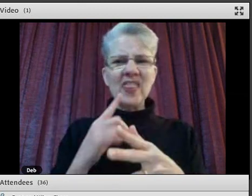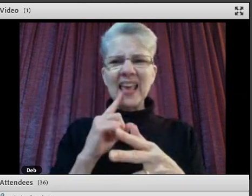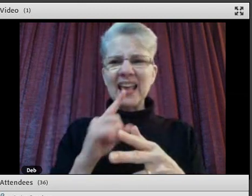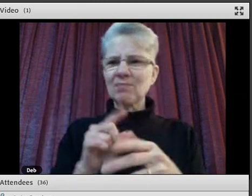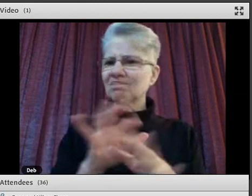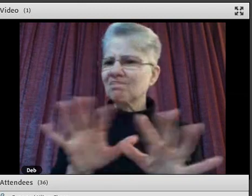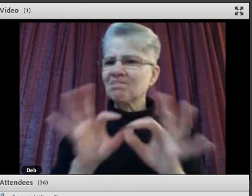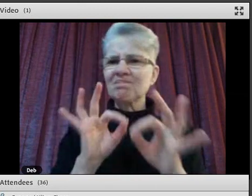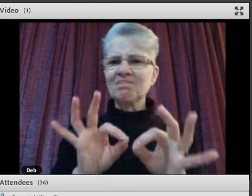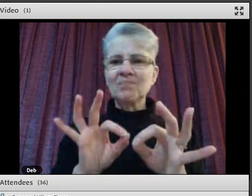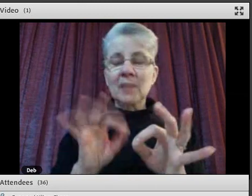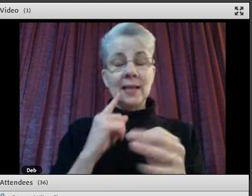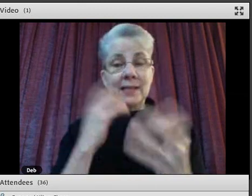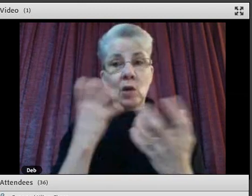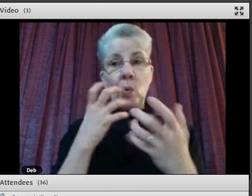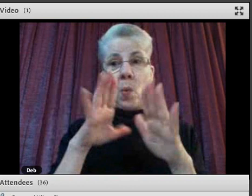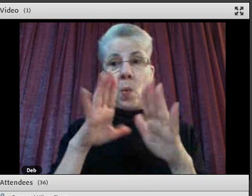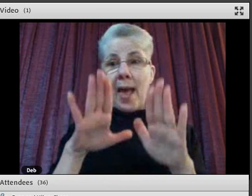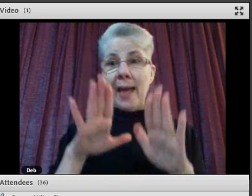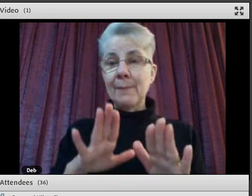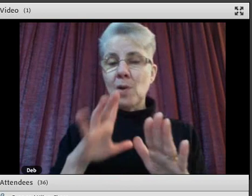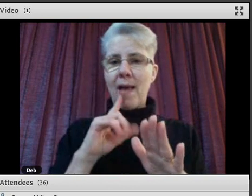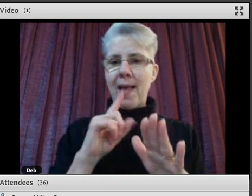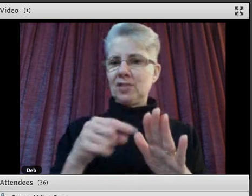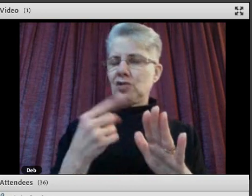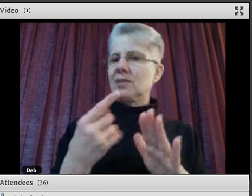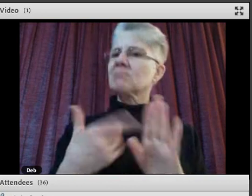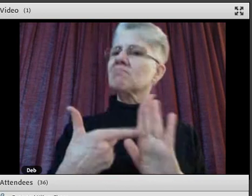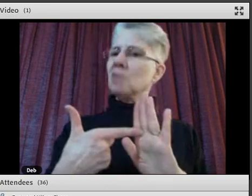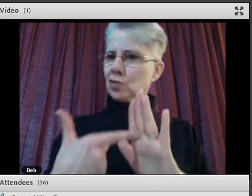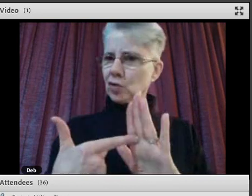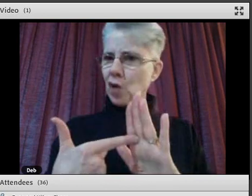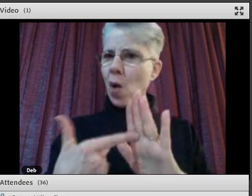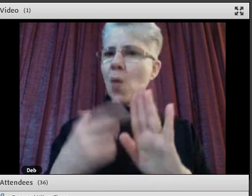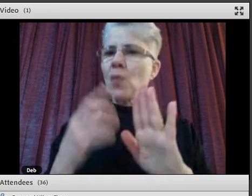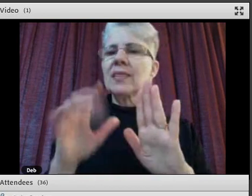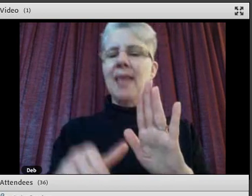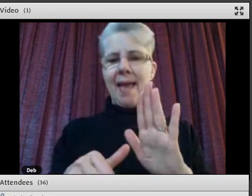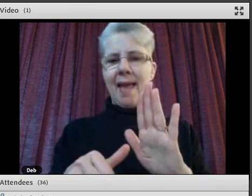It is incredible, and it just shows that